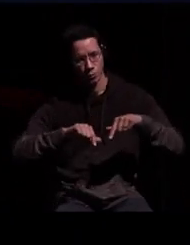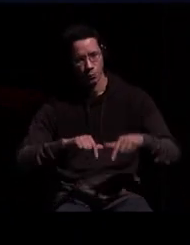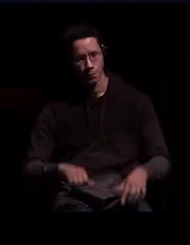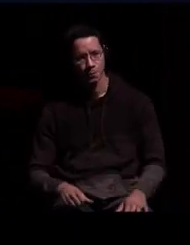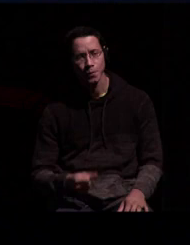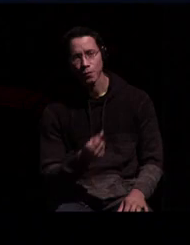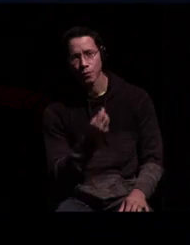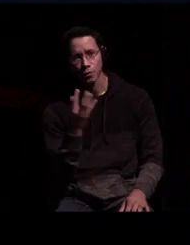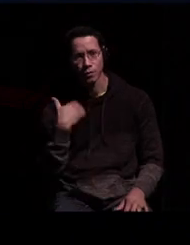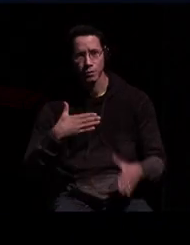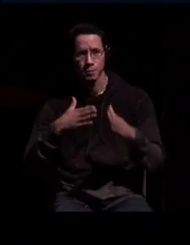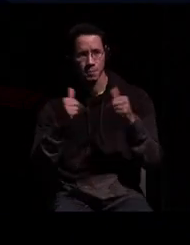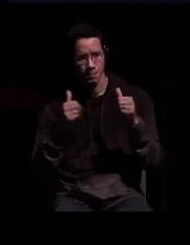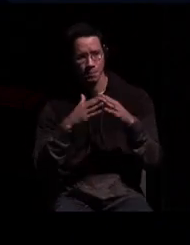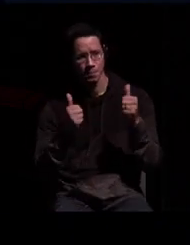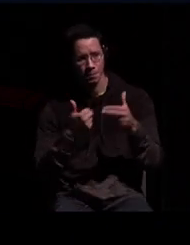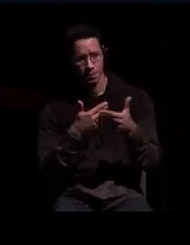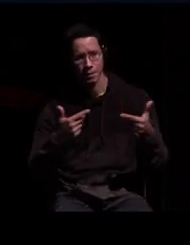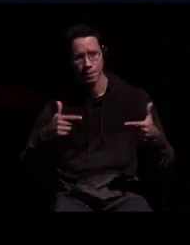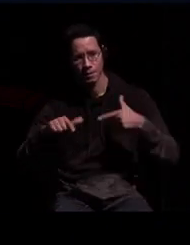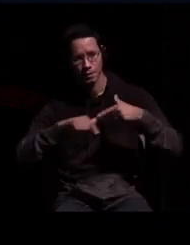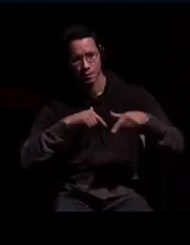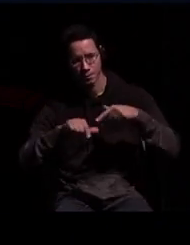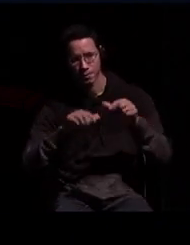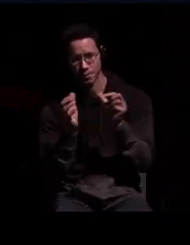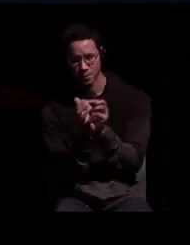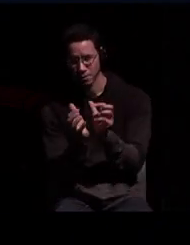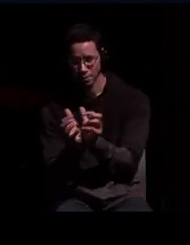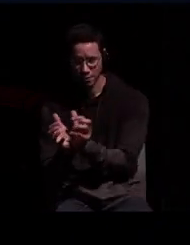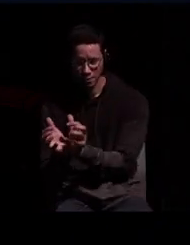of the room-maid women during my interview in Spain,